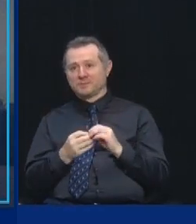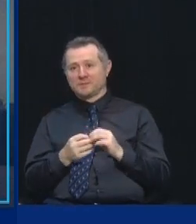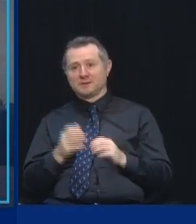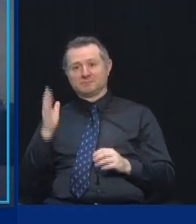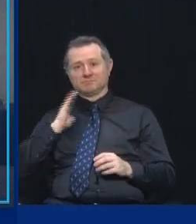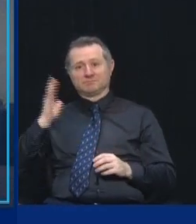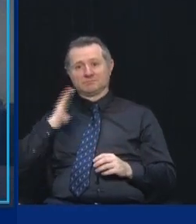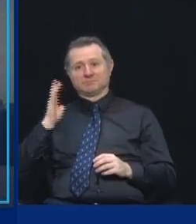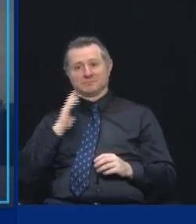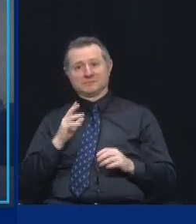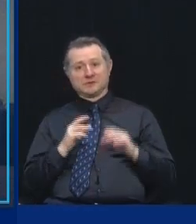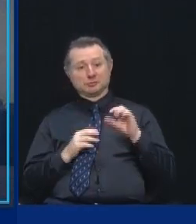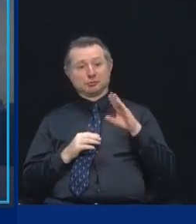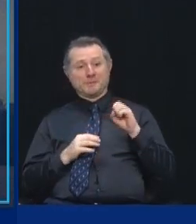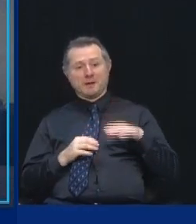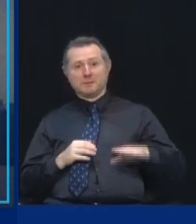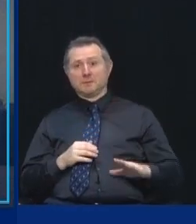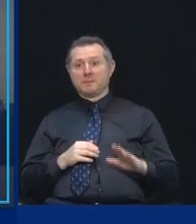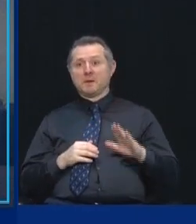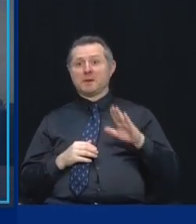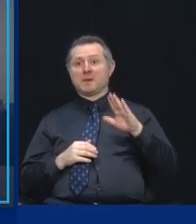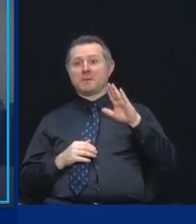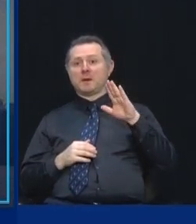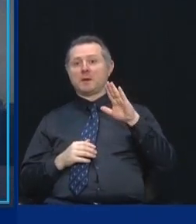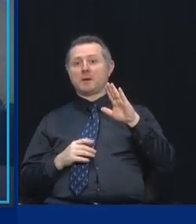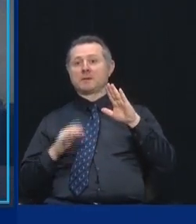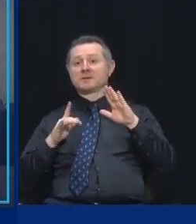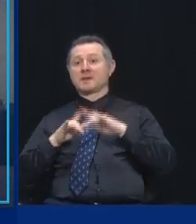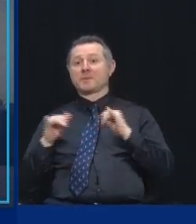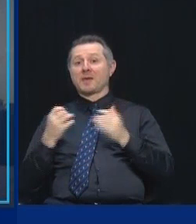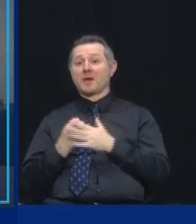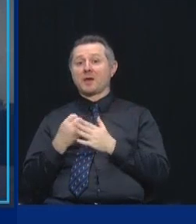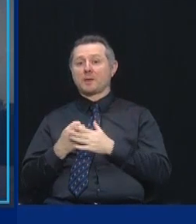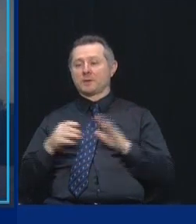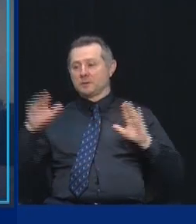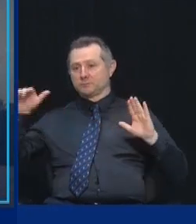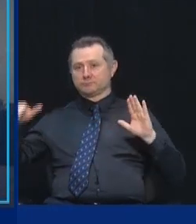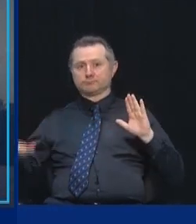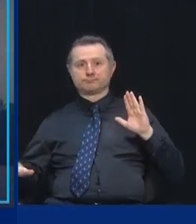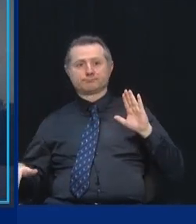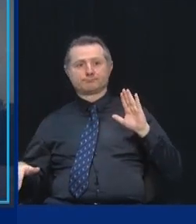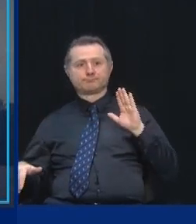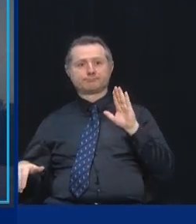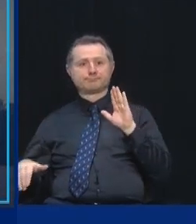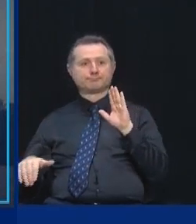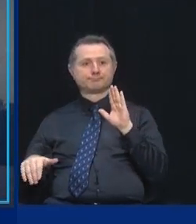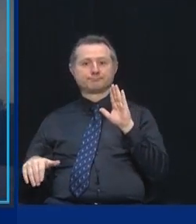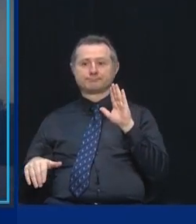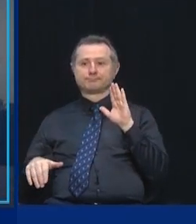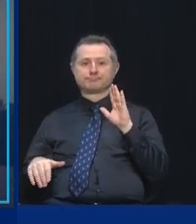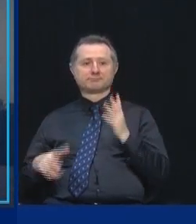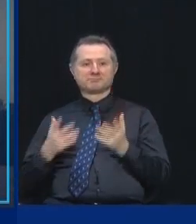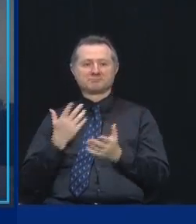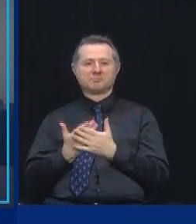THE CRIME RATE. GO BACK AND LOOK AT THE CRIME RATE. AND LOOK AT THE ECONOMIC